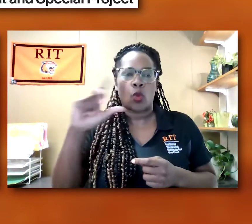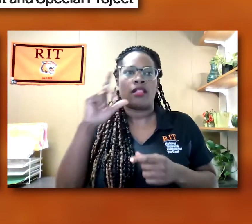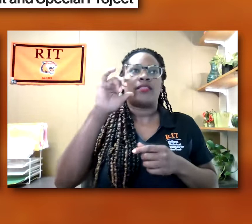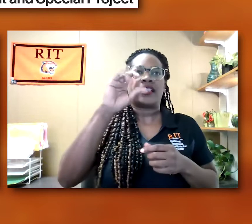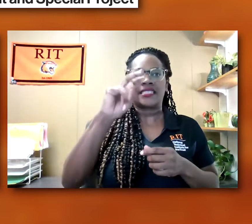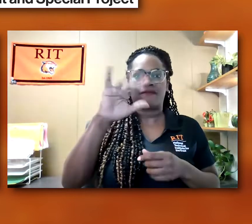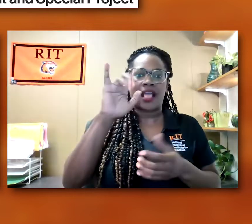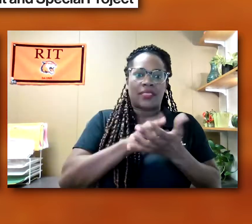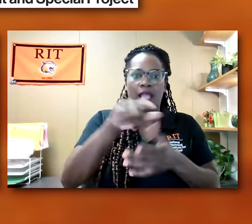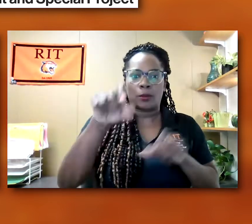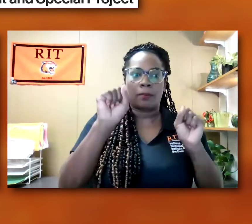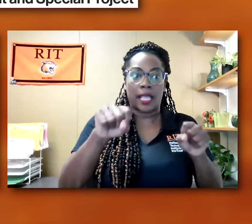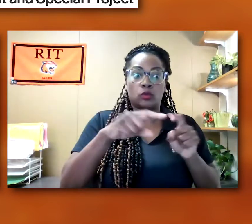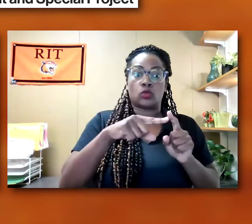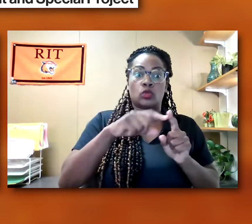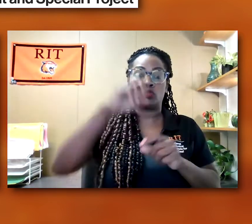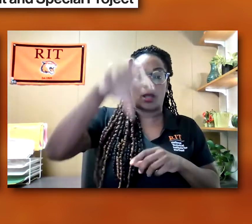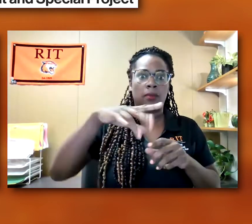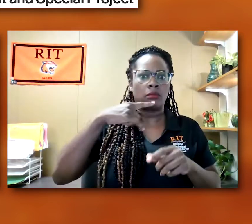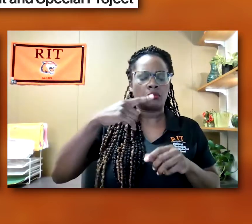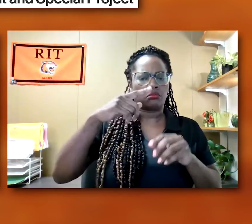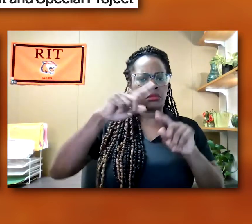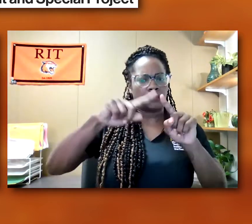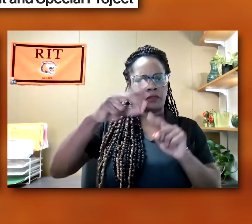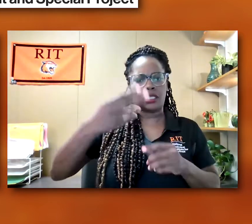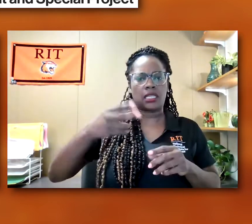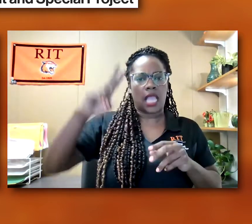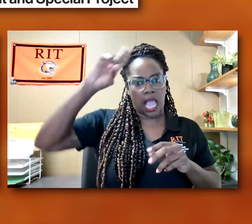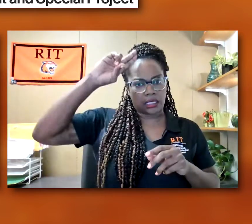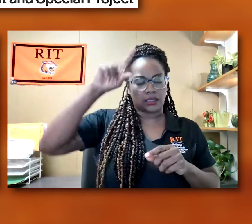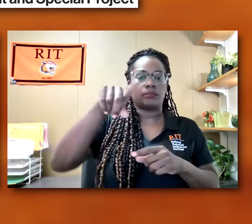or get damaged in any sort of way. So what you do is you build the device